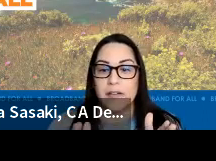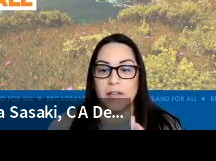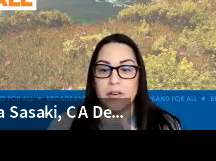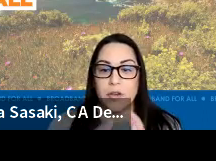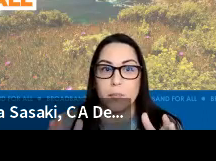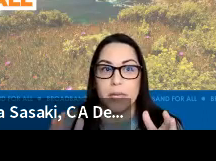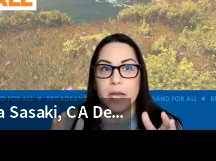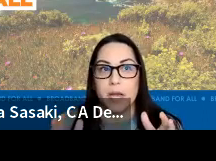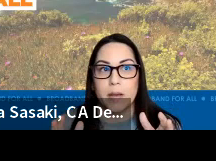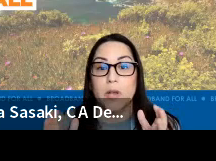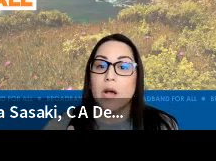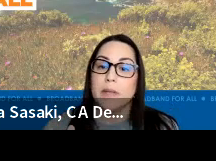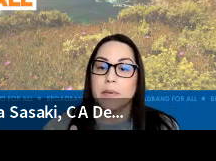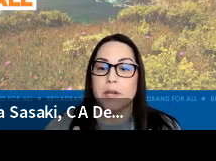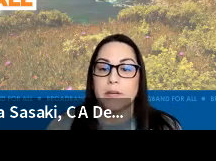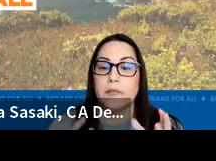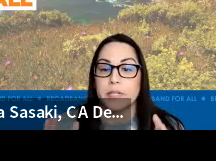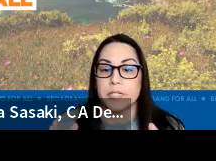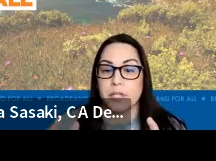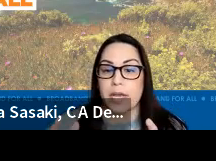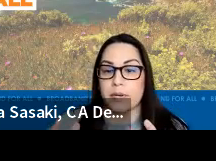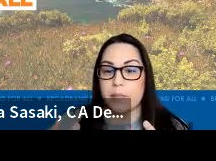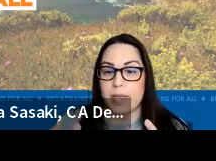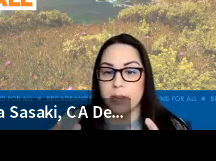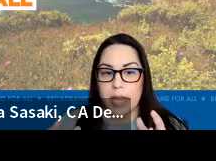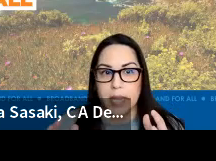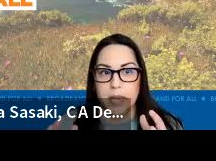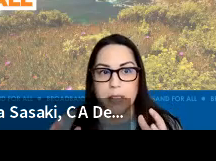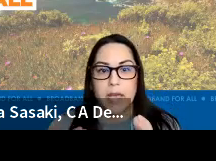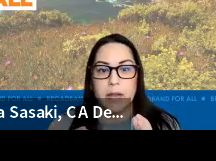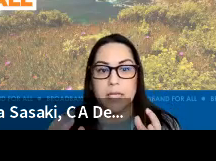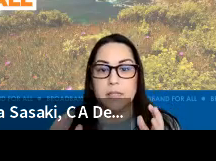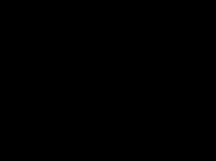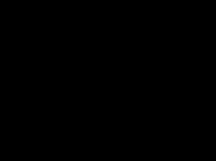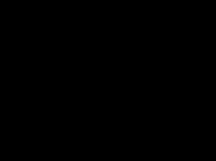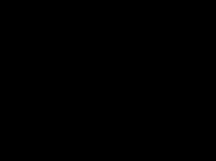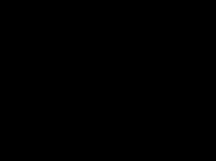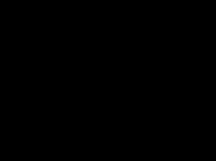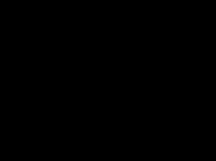have an open comment period for the digital equity plan. Yeah. But before you did the